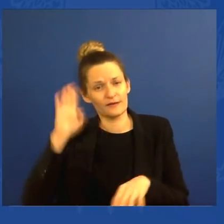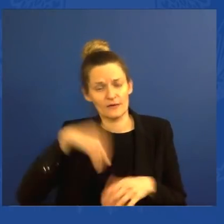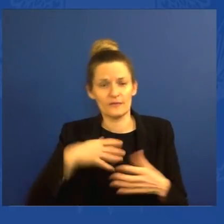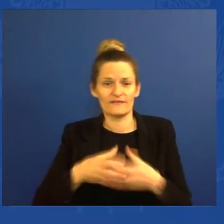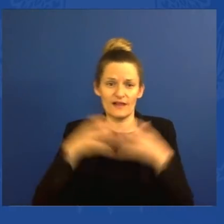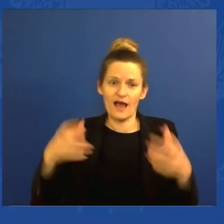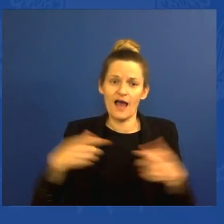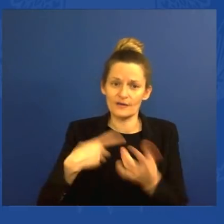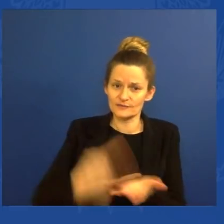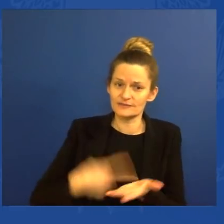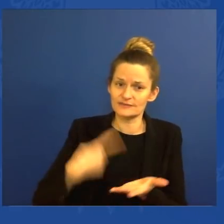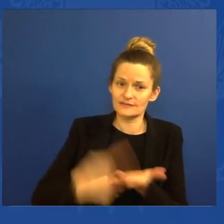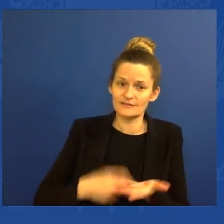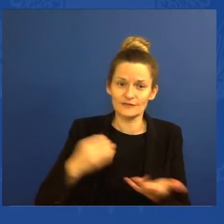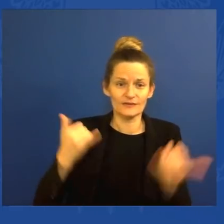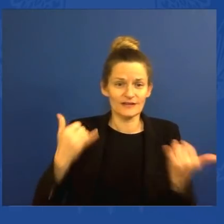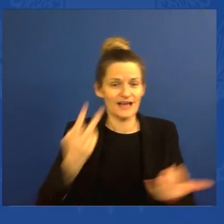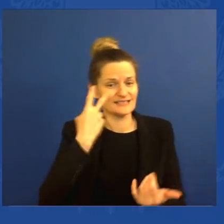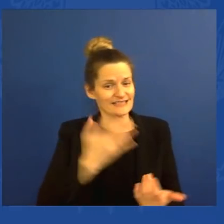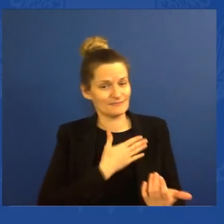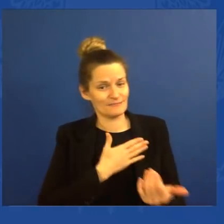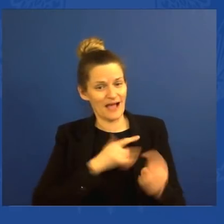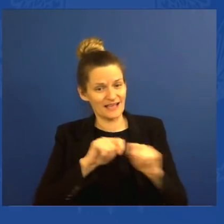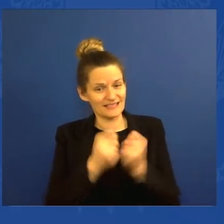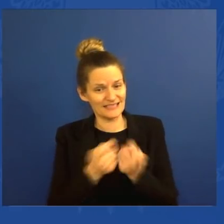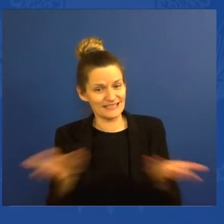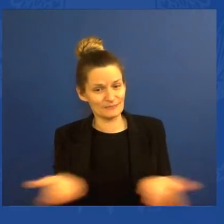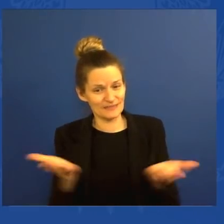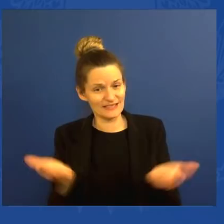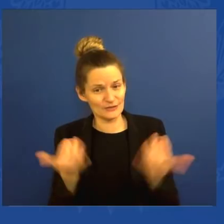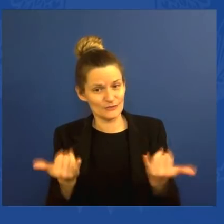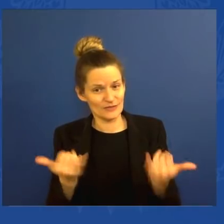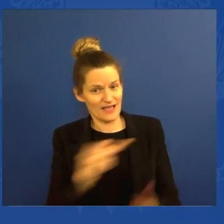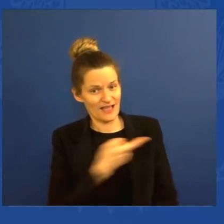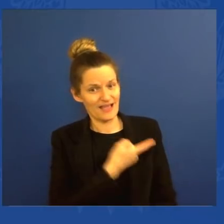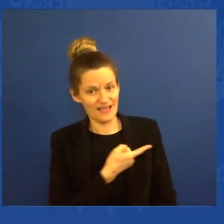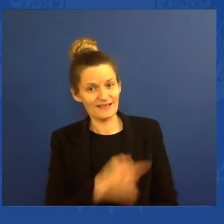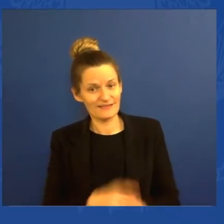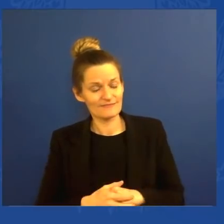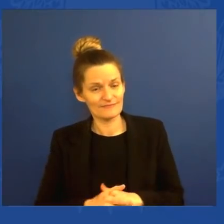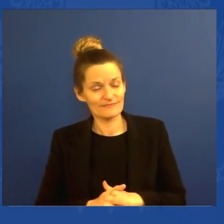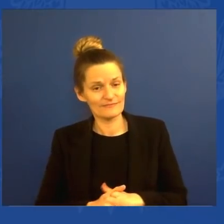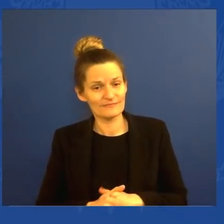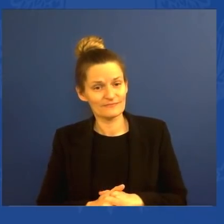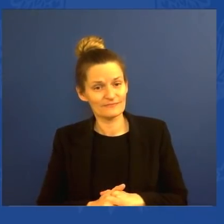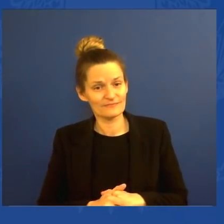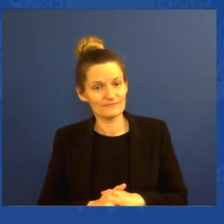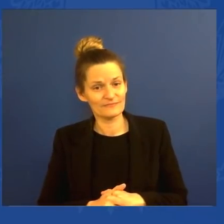anybody but Gina over here on this side, including me. But all kidding aside, we got a lot to do